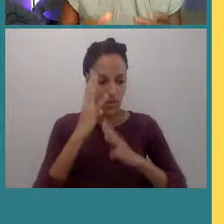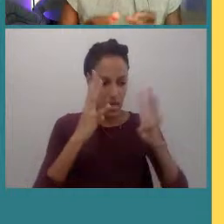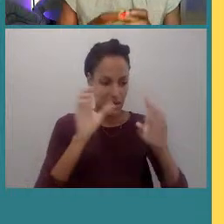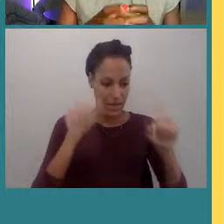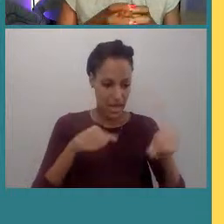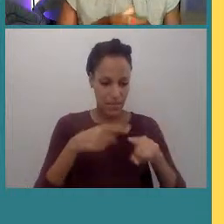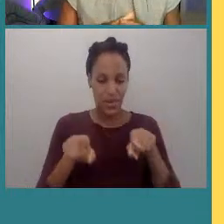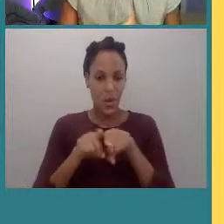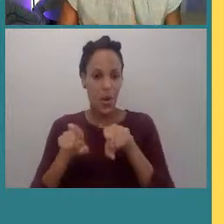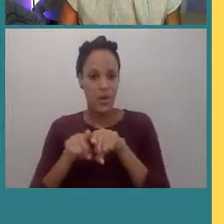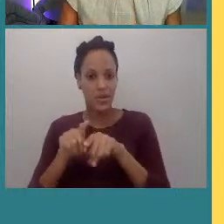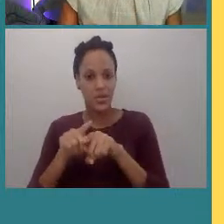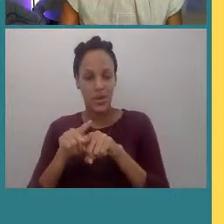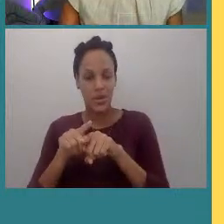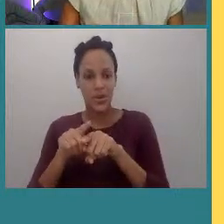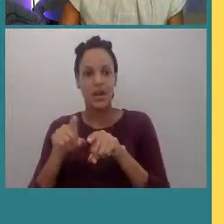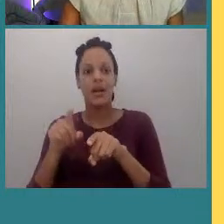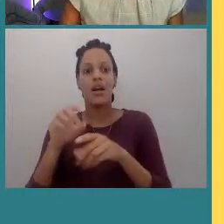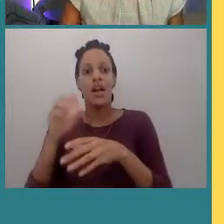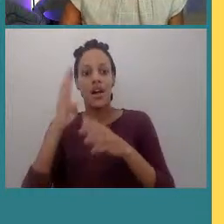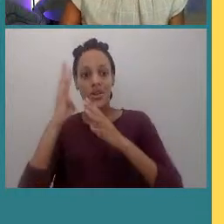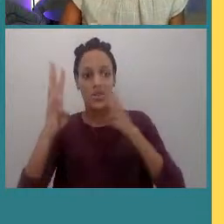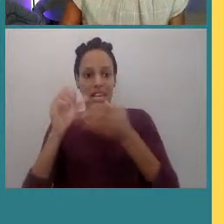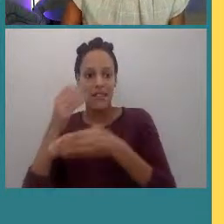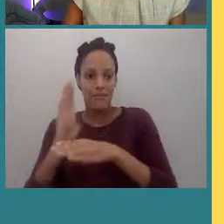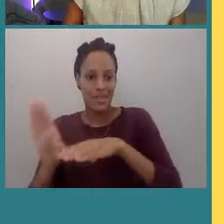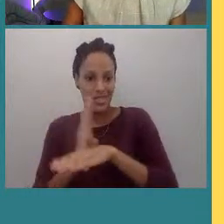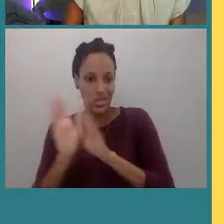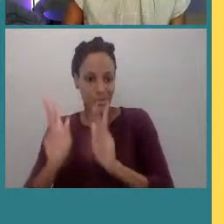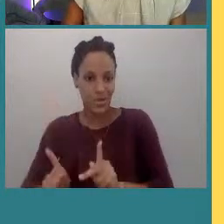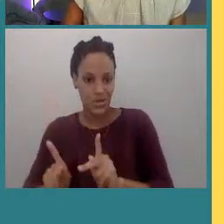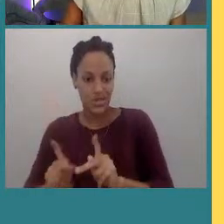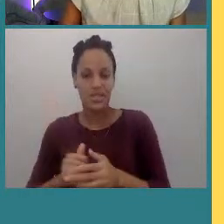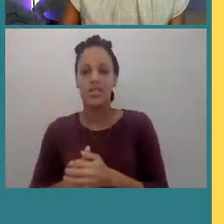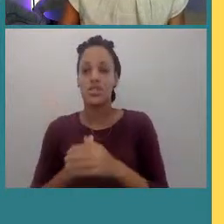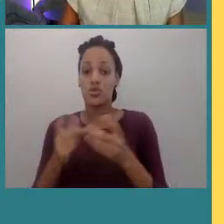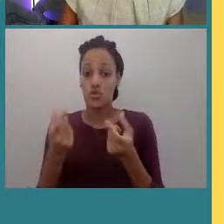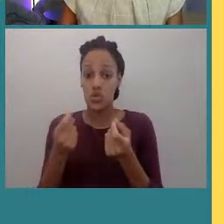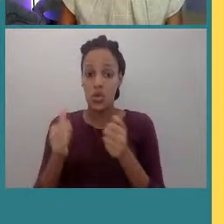and then taking that which you are doing for yourself and creating an economic empowerment